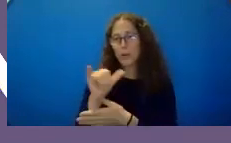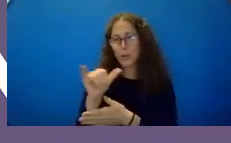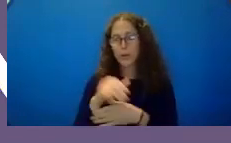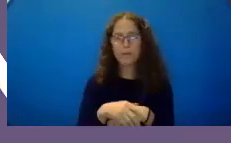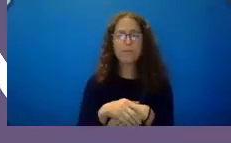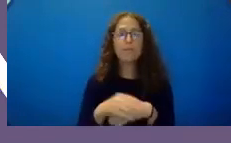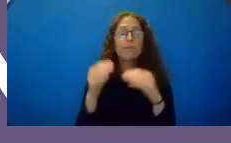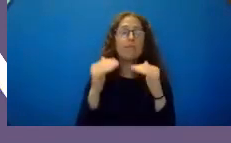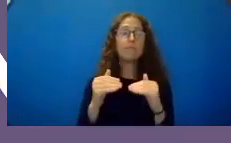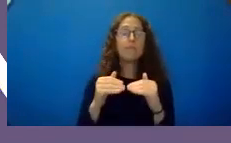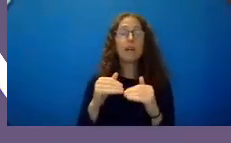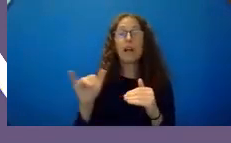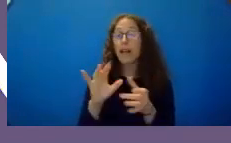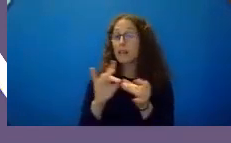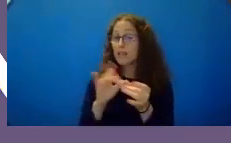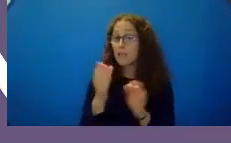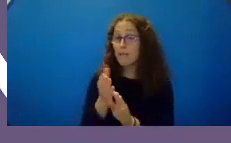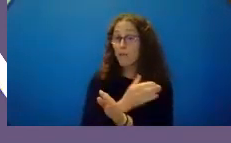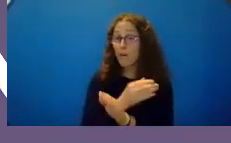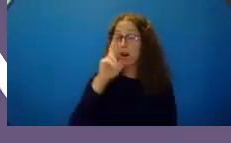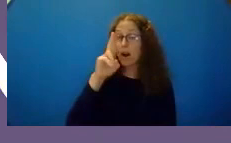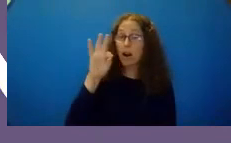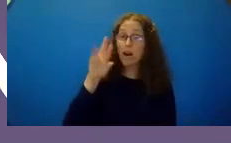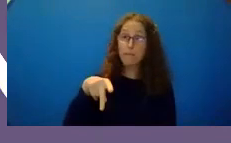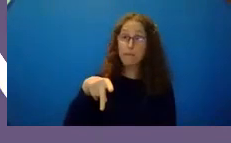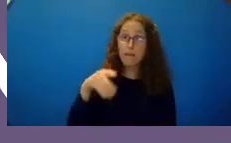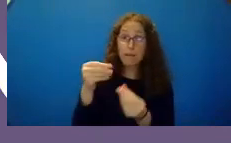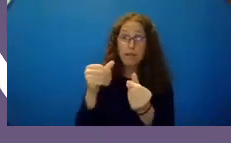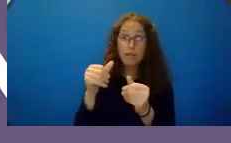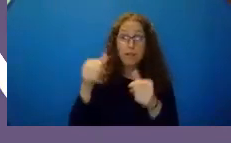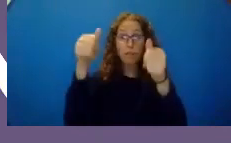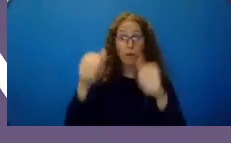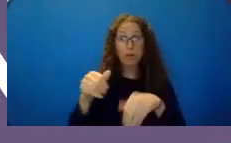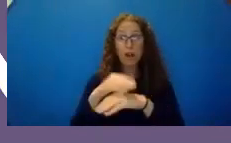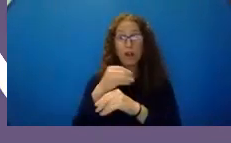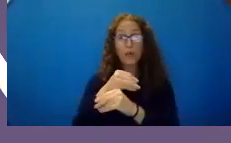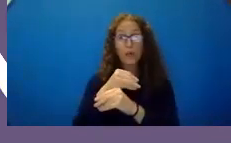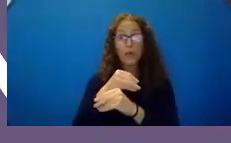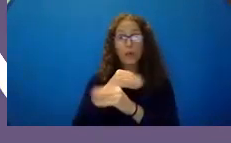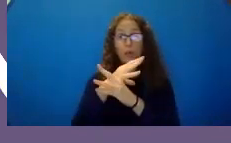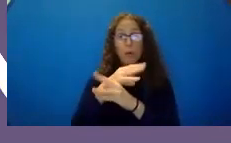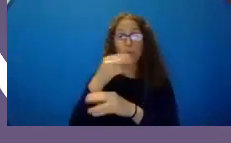RESPONSES TO NARRATIVE QUESTIONS AS WELL AS A BUDGET. THERE IS A BUDGET TEMPLATE. ALL OF THIS INFORMATION IS AVAILABLE ON THE ZOOM GRANT LINK AS WELL. NEXT SLIDE